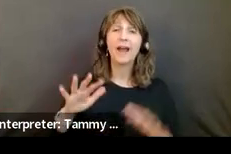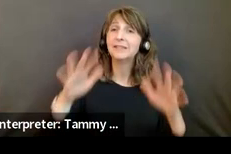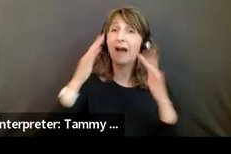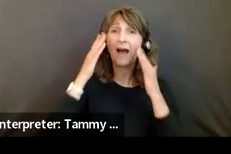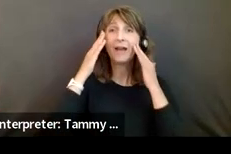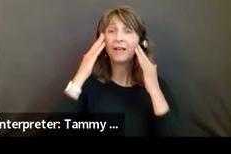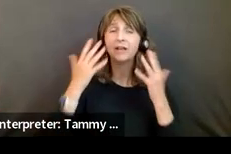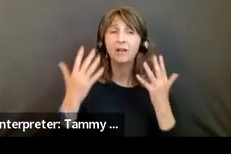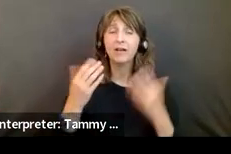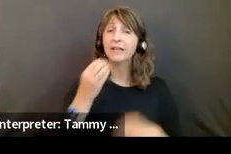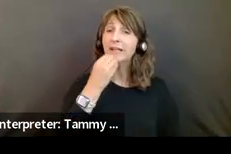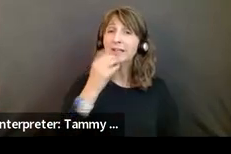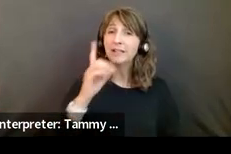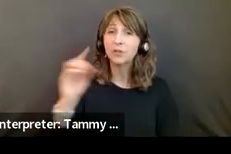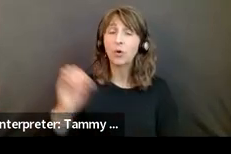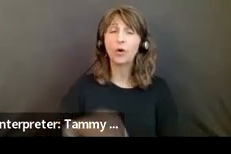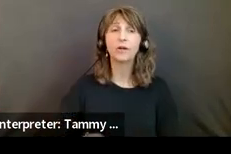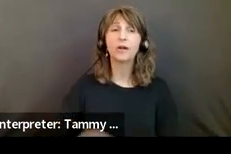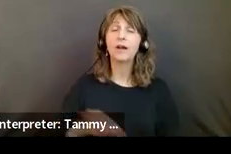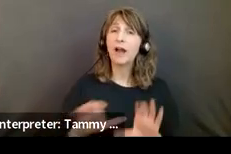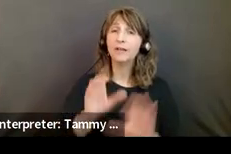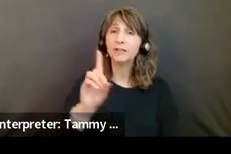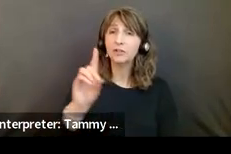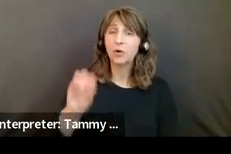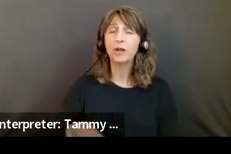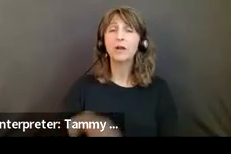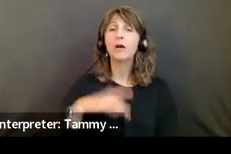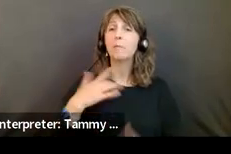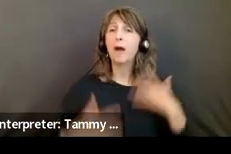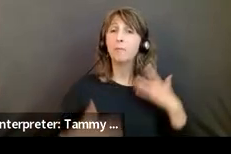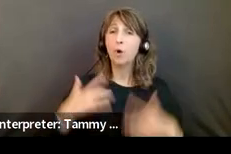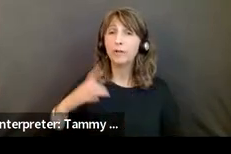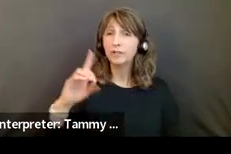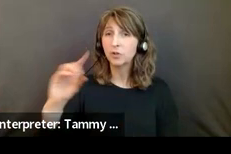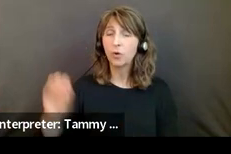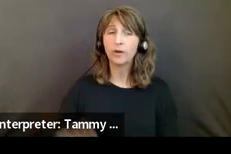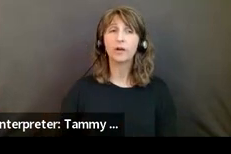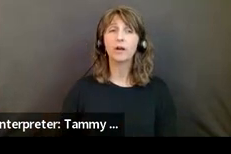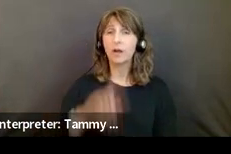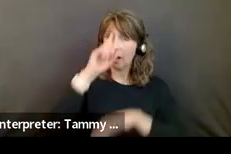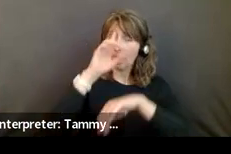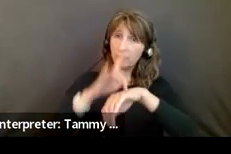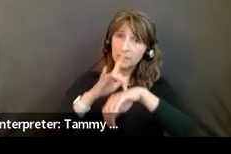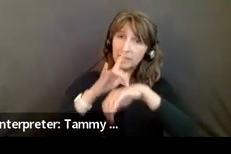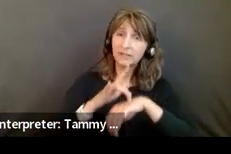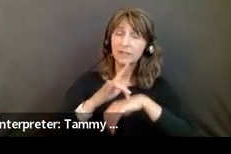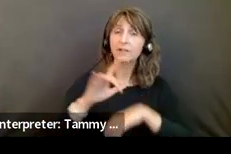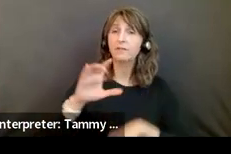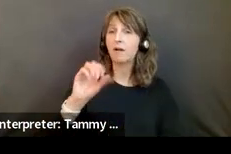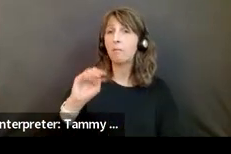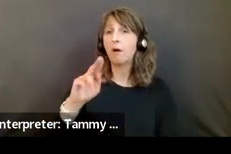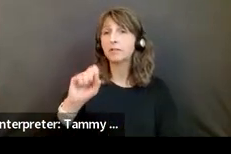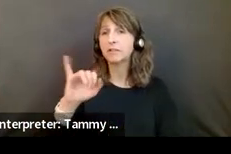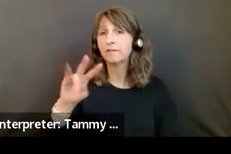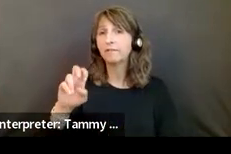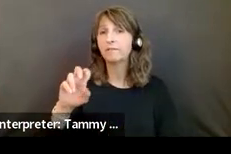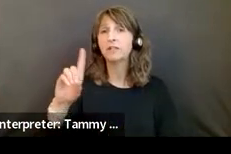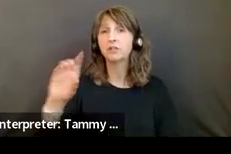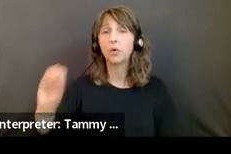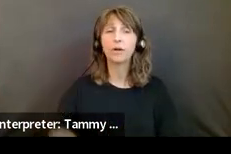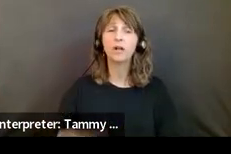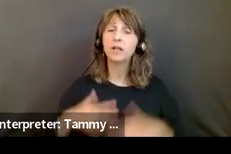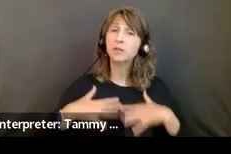Psychotic disorders conduct disorders bipolar disorder obsessive compulsive this started depression those are some of the most common emotional disabilities.